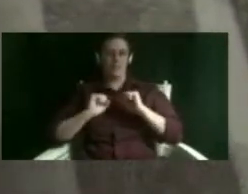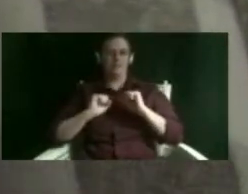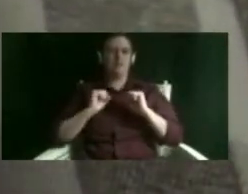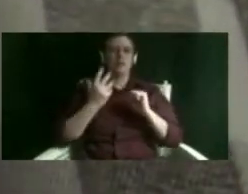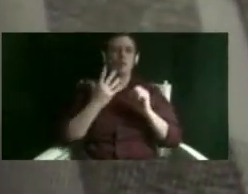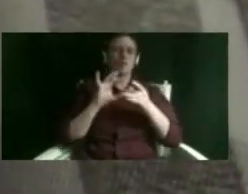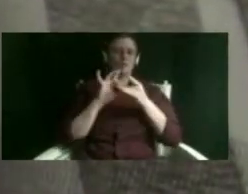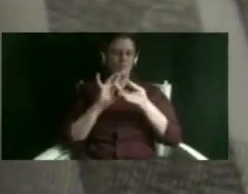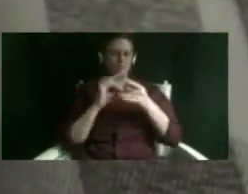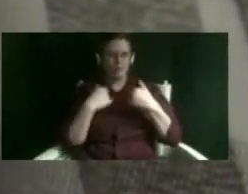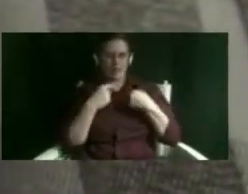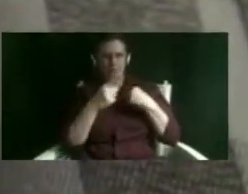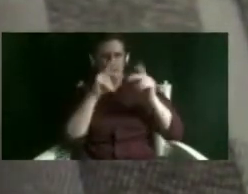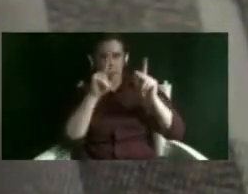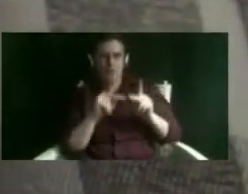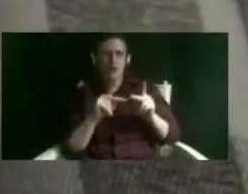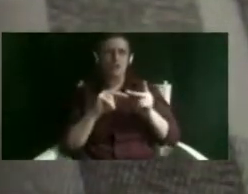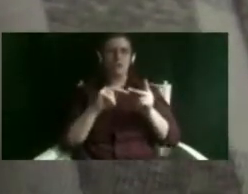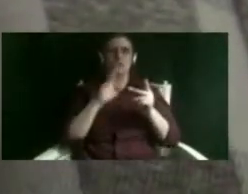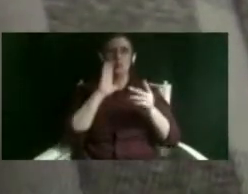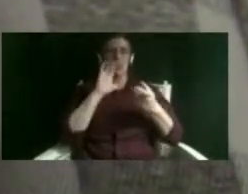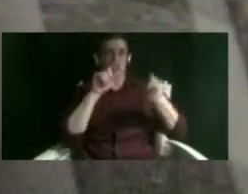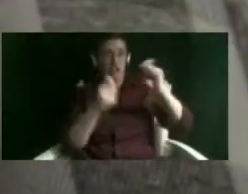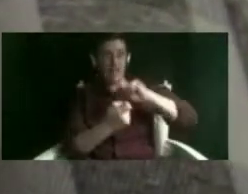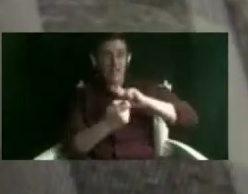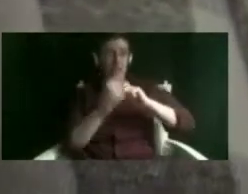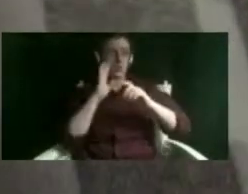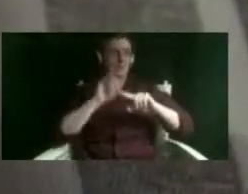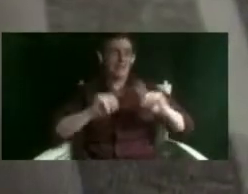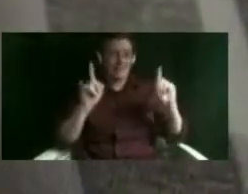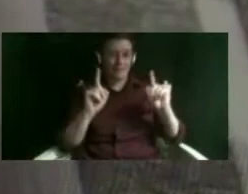with this person how is that going to change would be different and am i ready for that